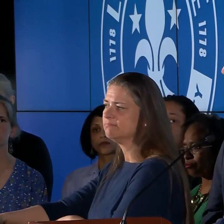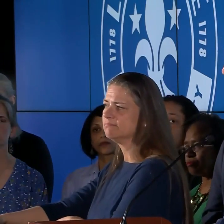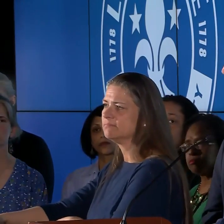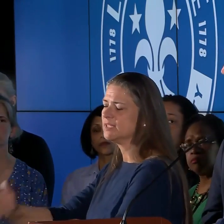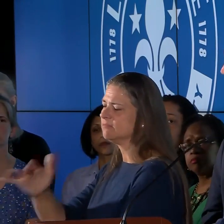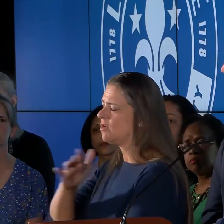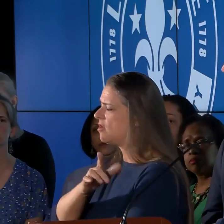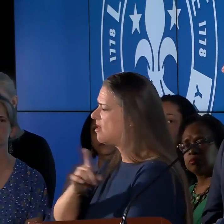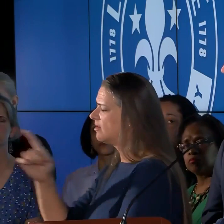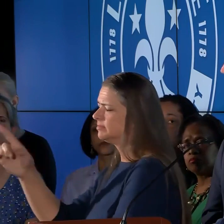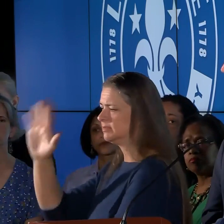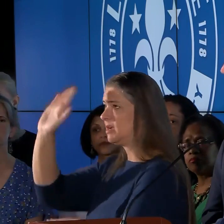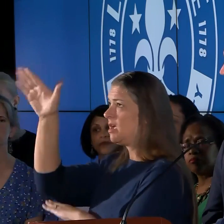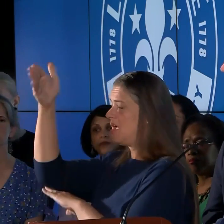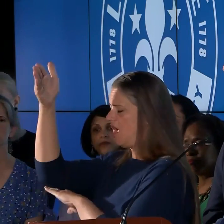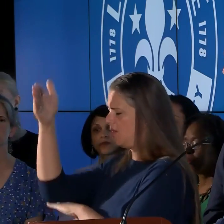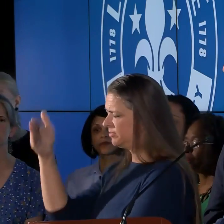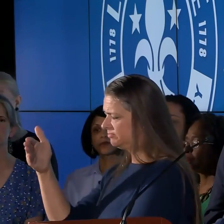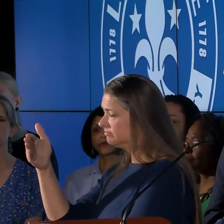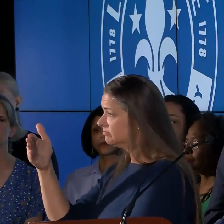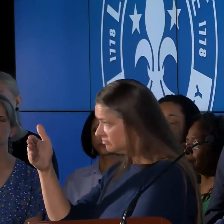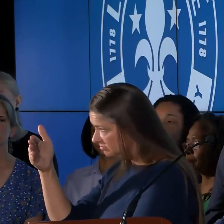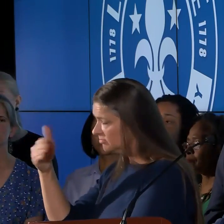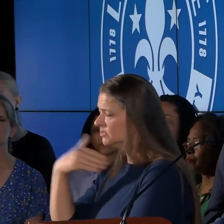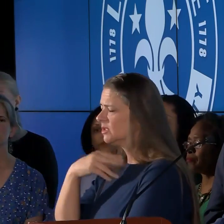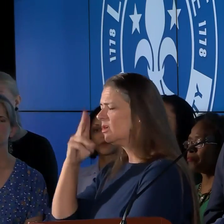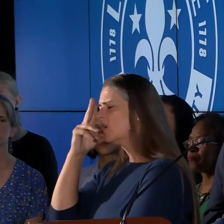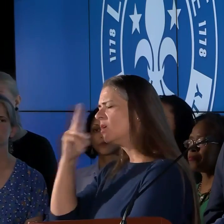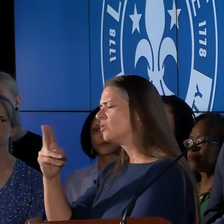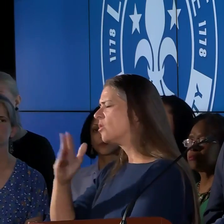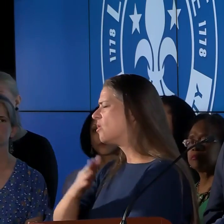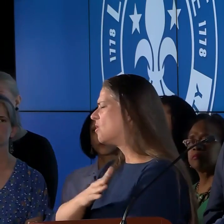sure that we are paying tribute in every single part of this commonwealth